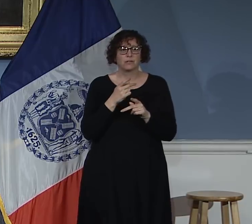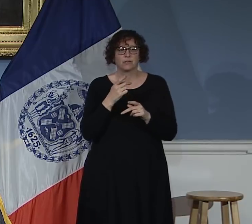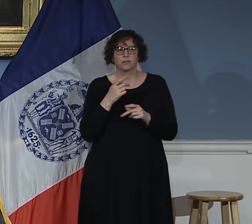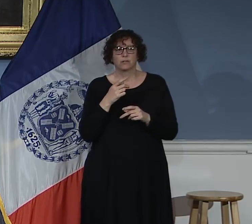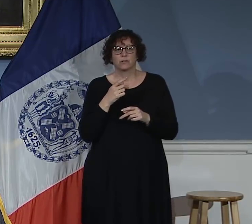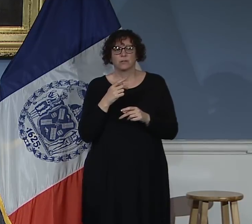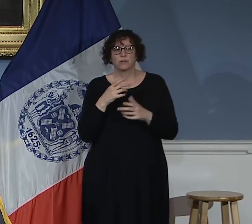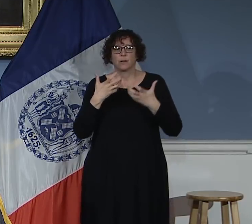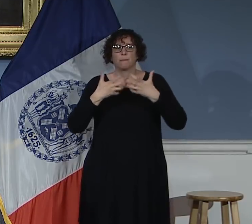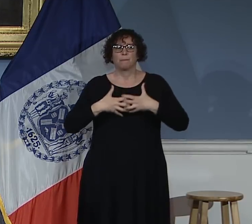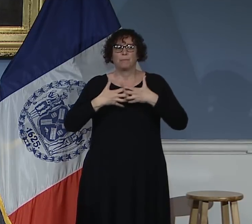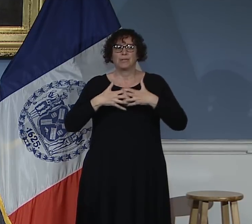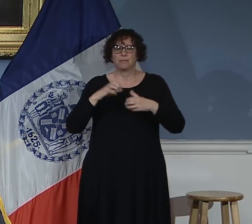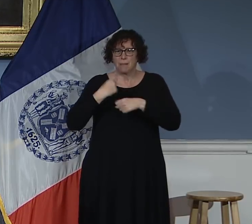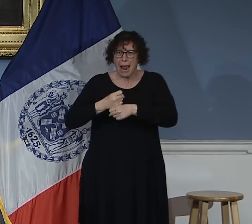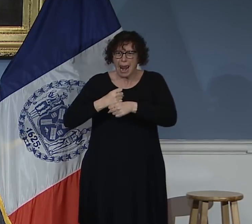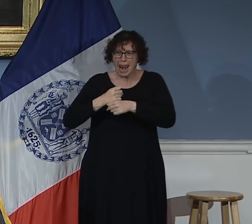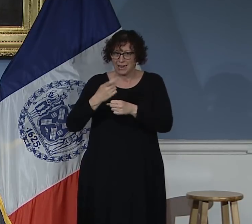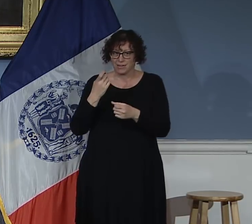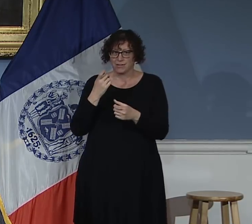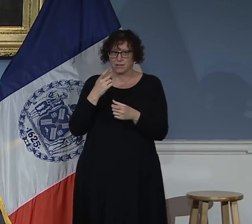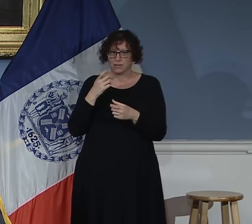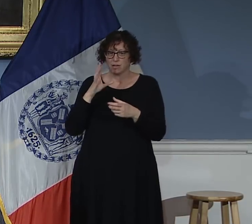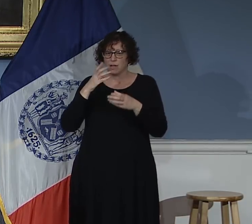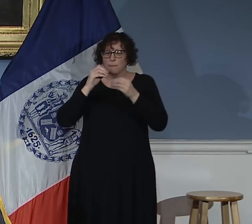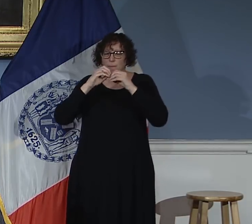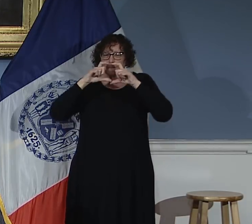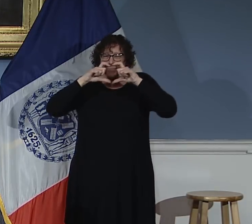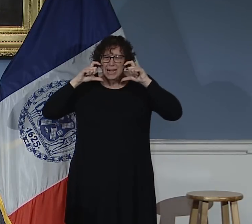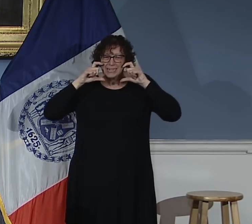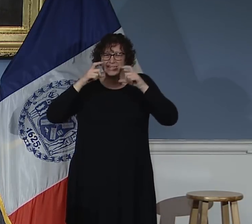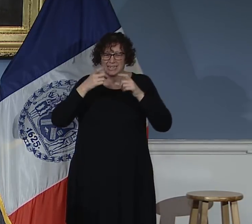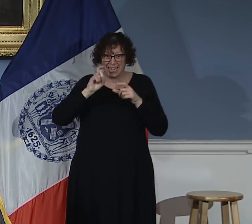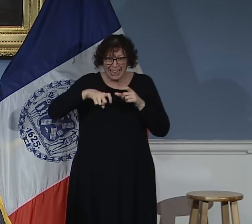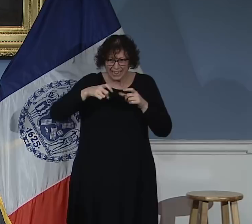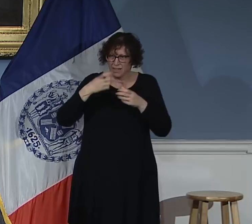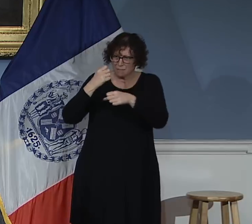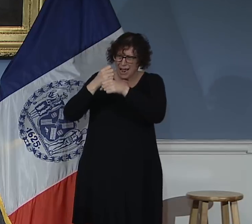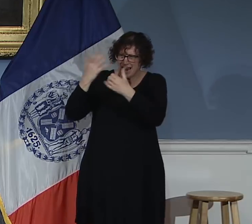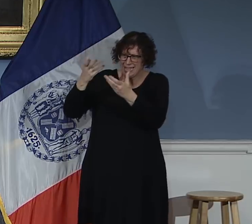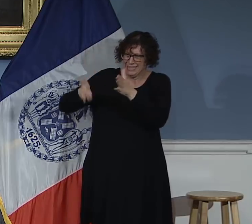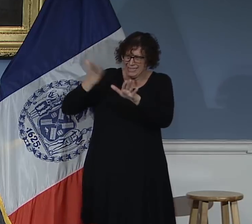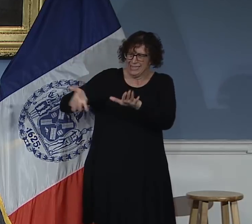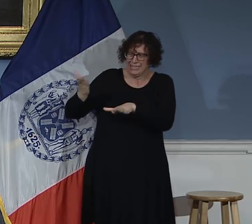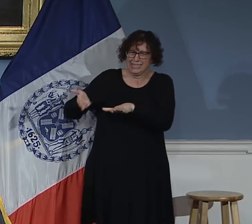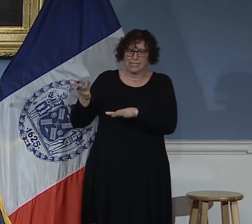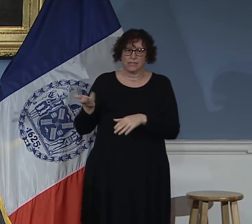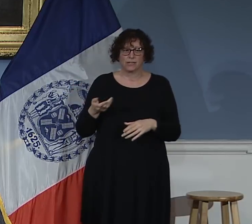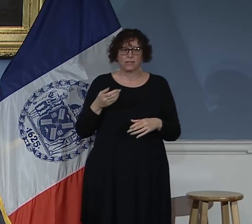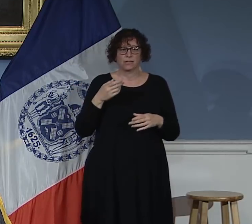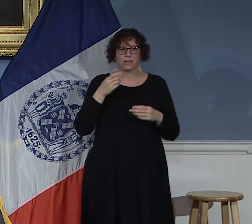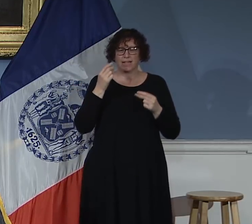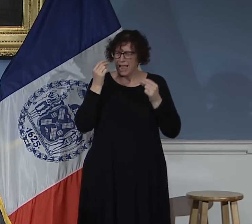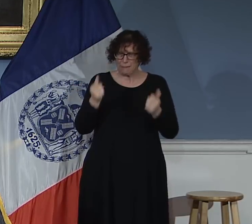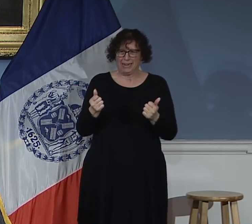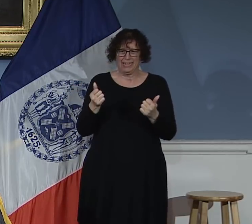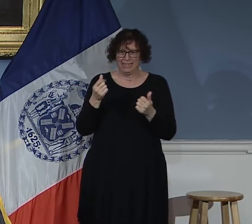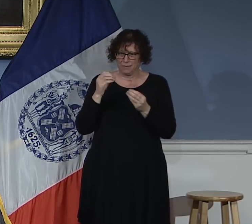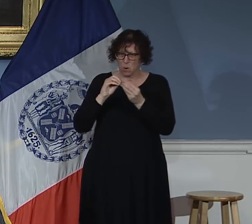PRODTIUCONCT A THOSE ASSEMBLY NELIS T,HOSE PRODUCTION CAACPITIES ARE IMMEDIATELY ACTIVATED, WE